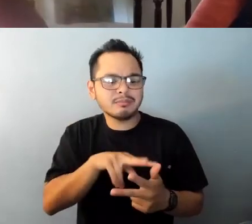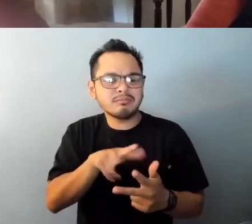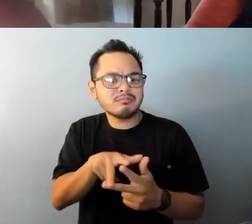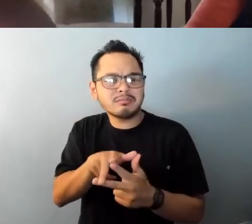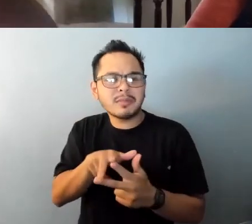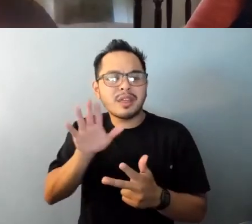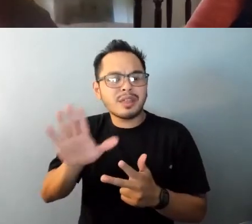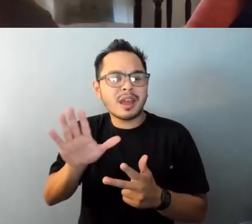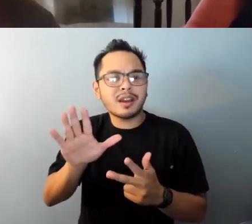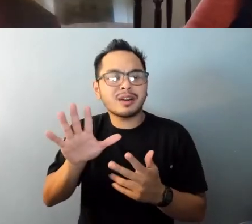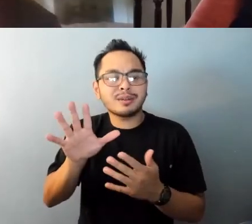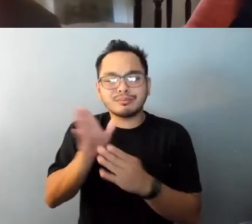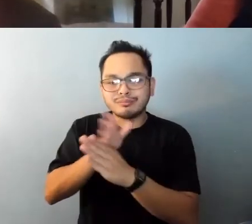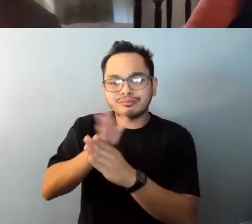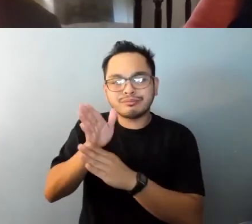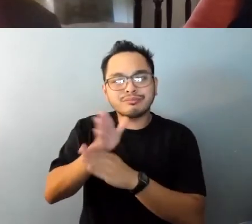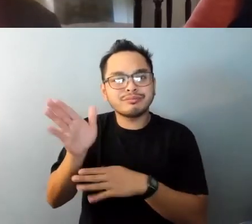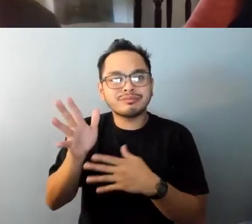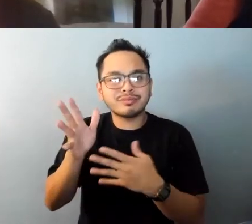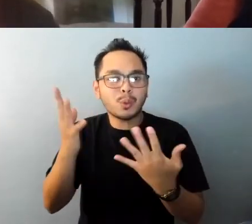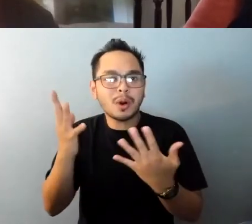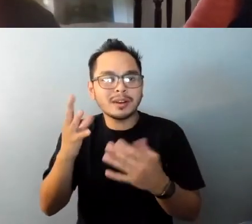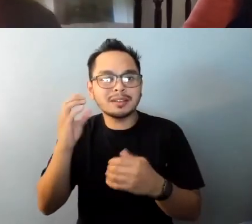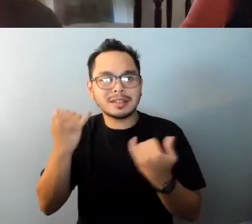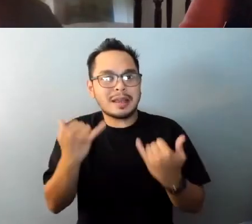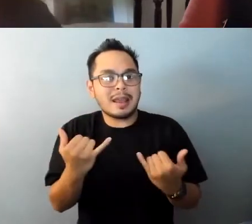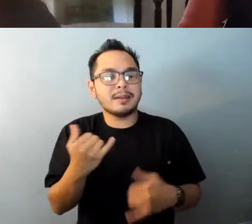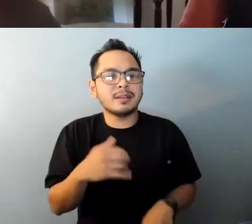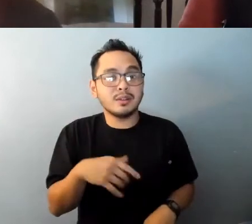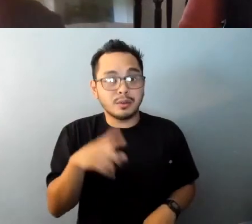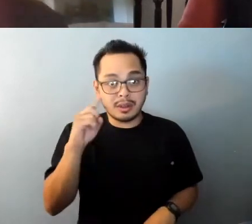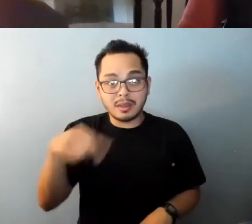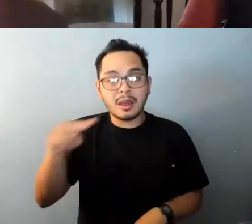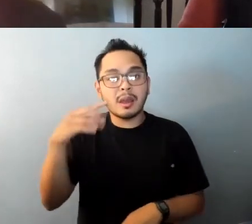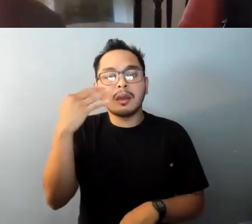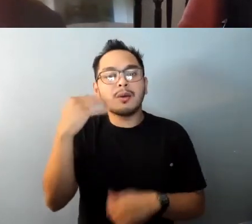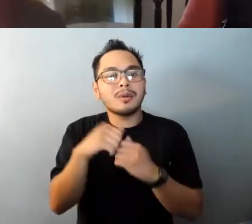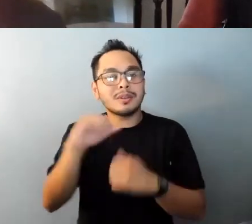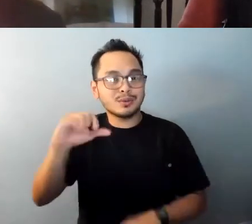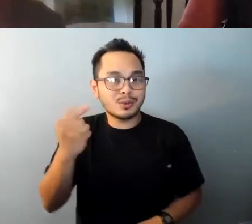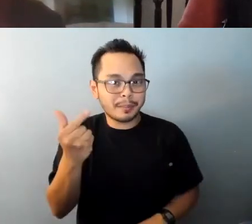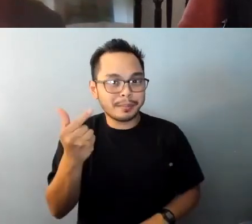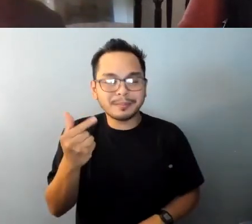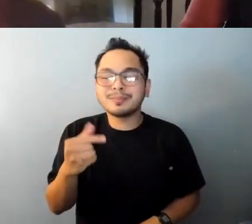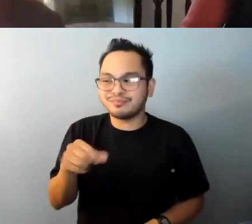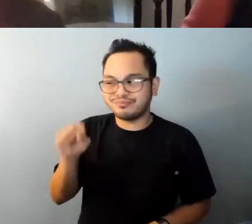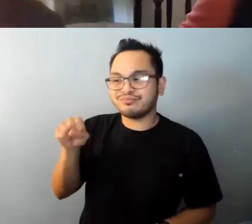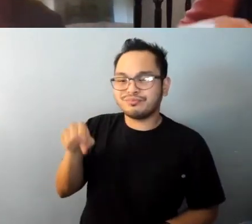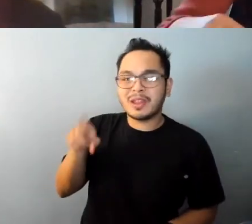best, so goes Fitzgerald's, and then. Who do you think those characters would be today? Tragic industry groomers? -- (unknown term)